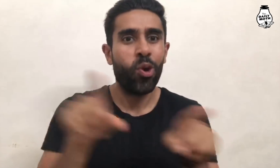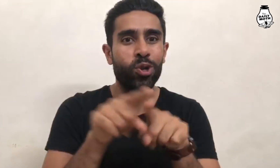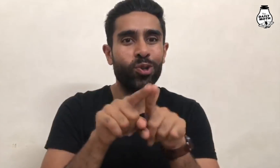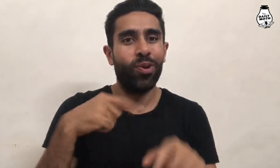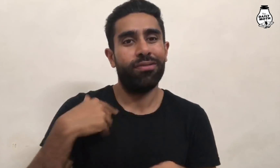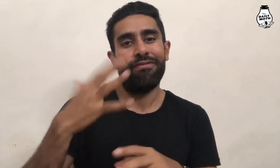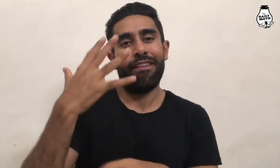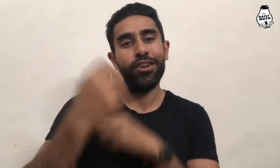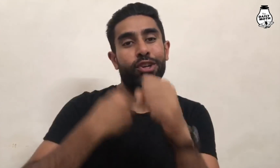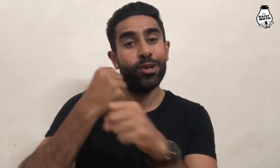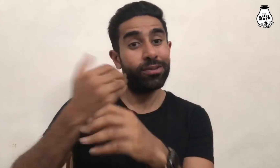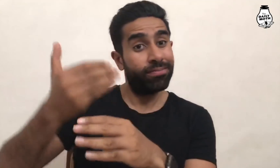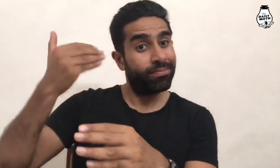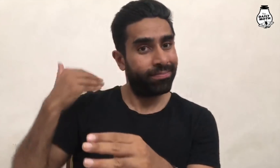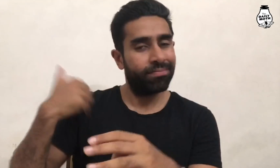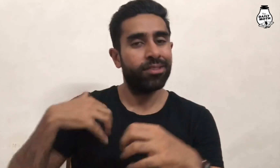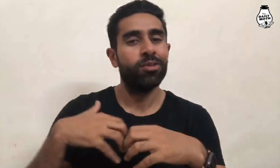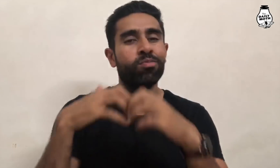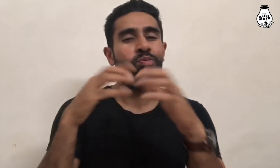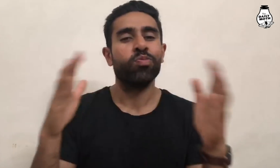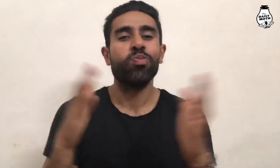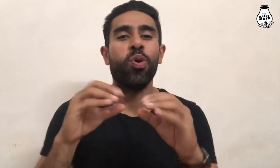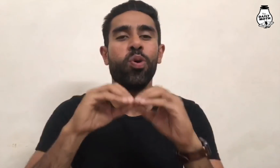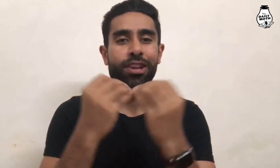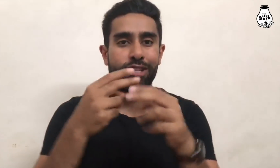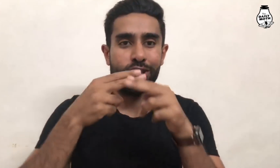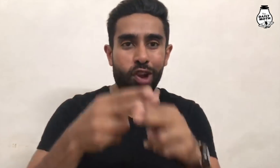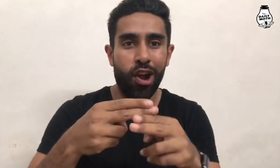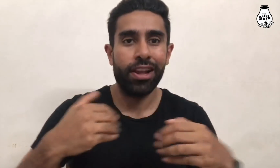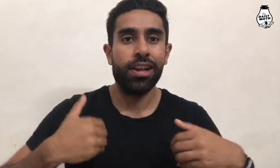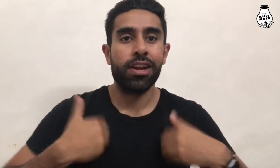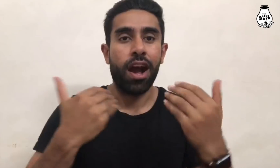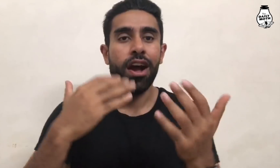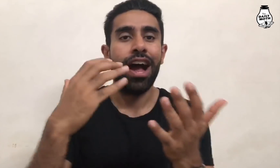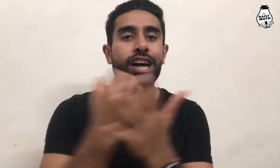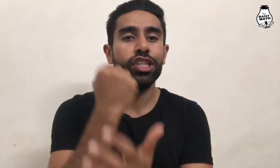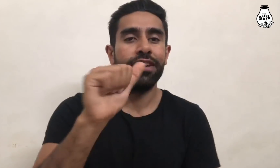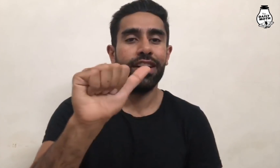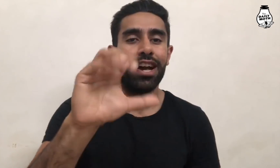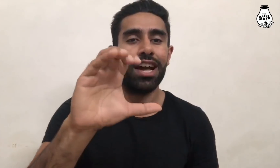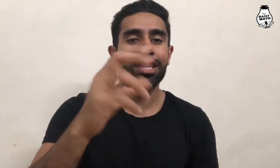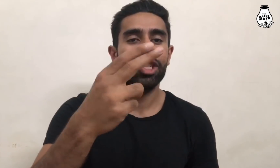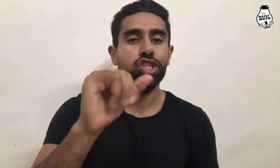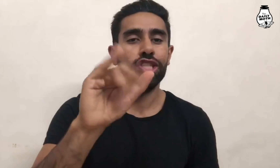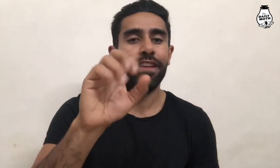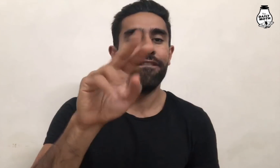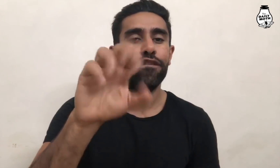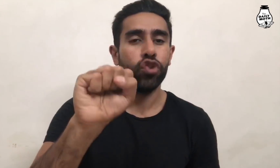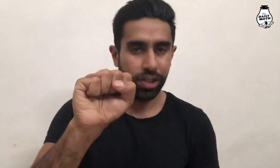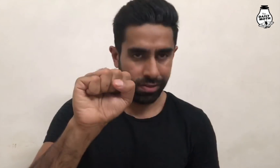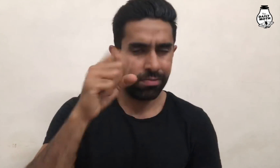Also five years ago, I formed a small organization called, “Young Achievers.”